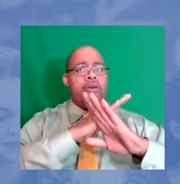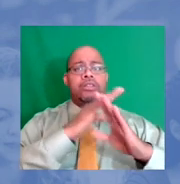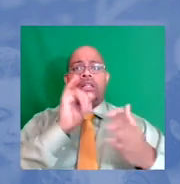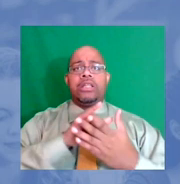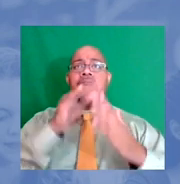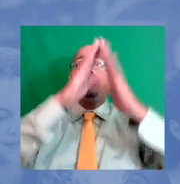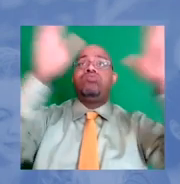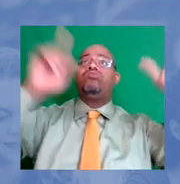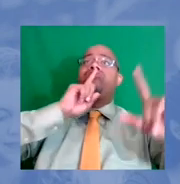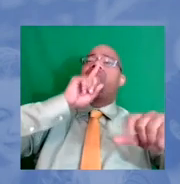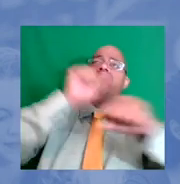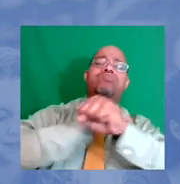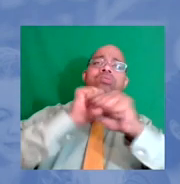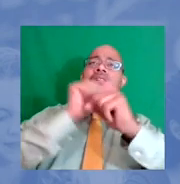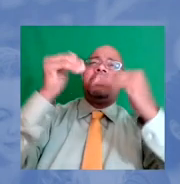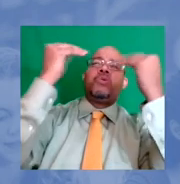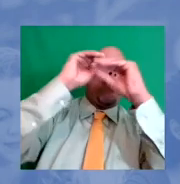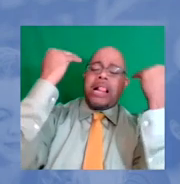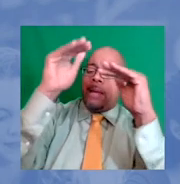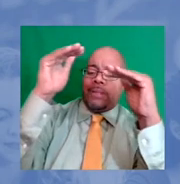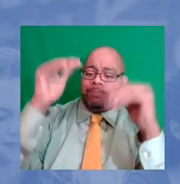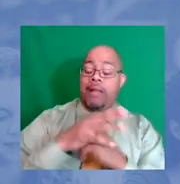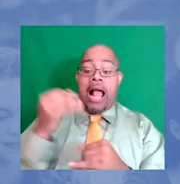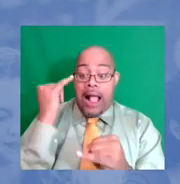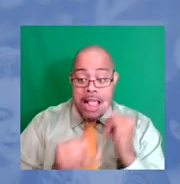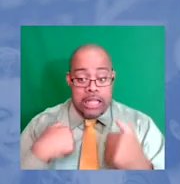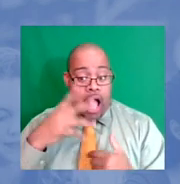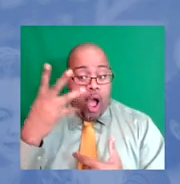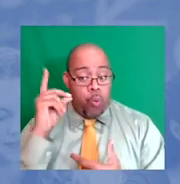THE LIMIT? AND LASTLY, I WOULD INCLUDE OUR STUDENTS IN ON THIS CONVERSATION.